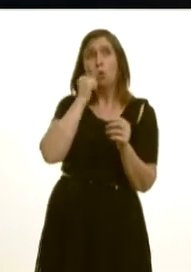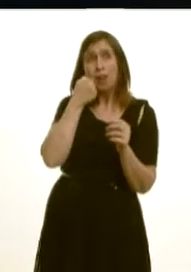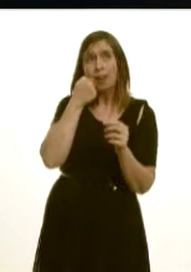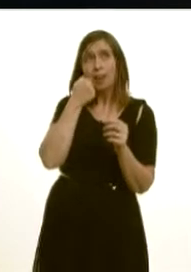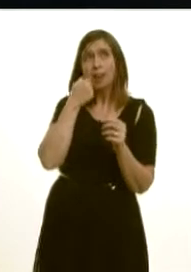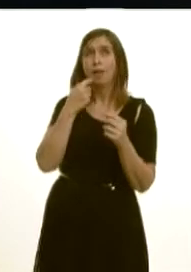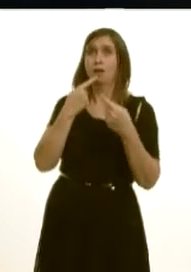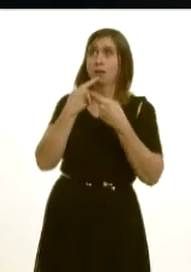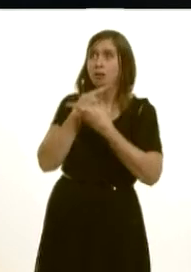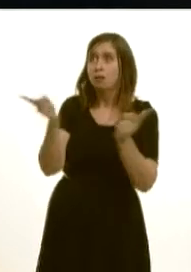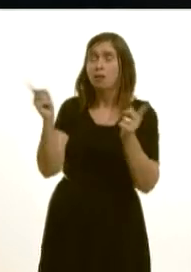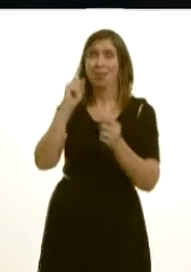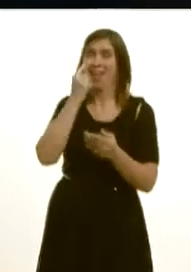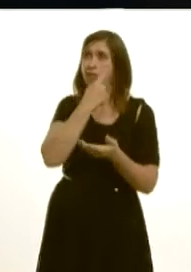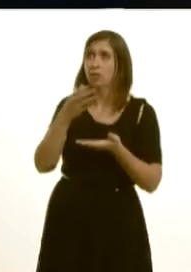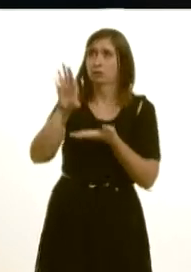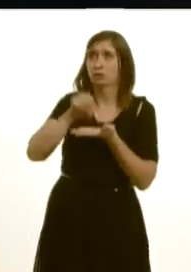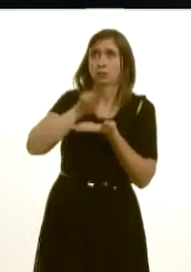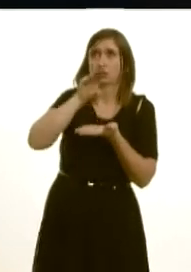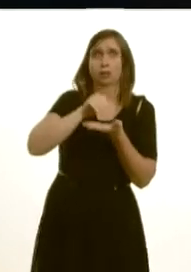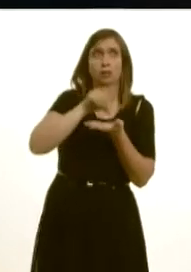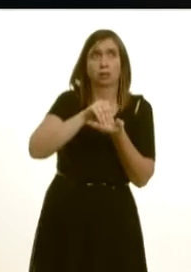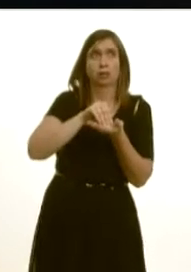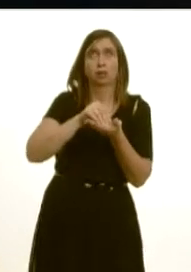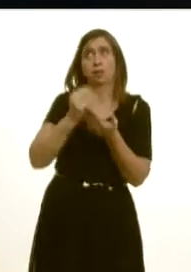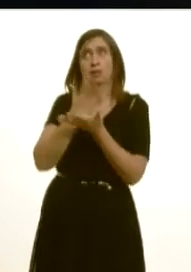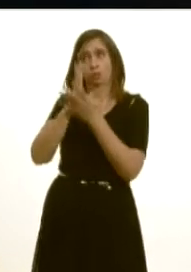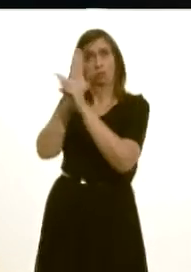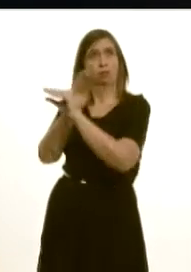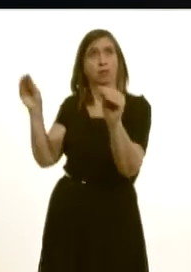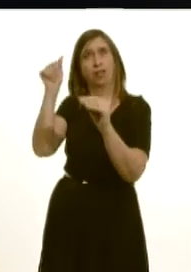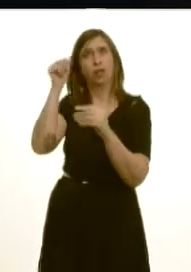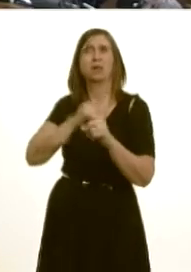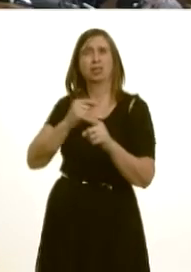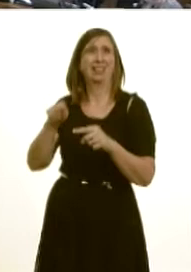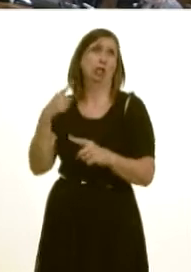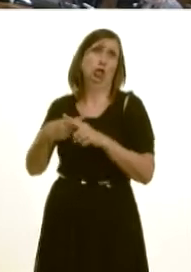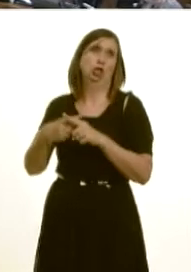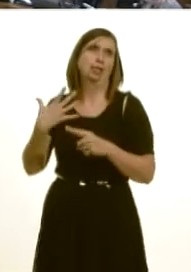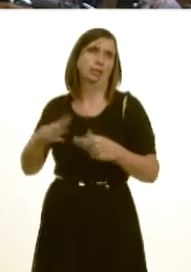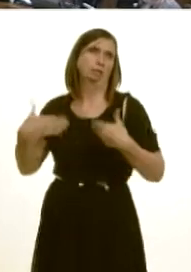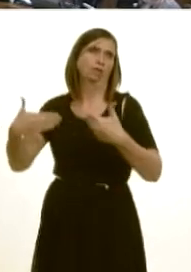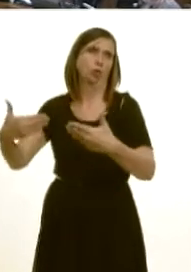evidence gathering and that this facility is up and running, in order to take this urgent matter forward? Carwyn Jones: Yes, of course. We need to ensure